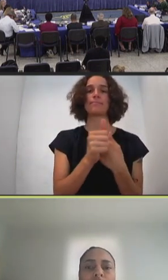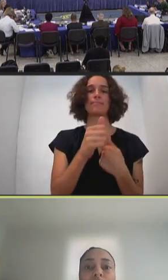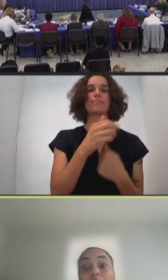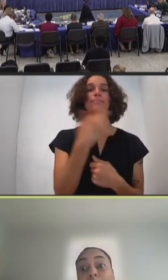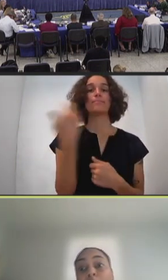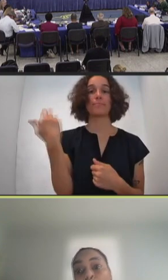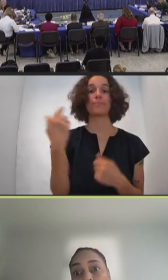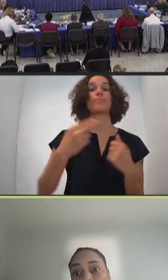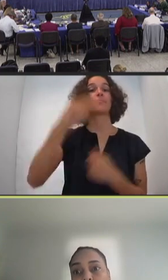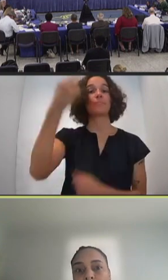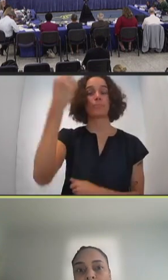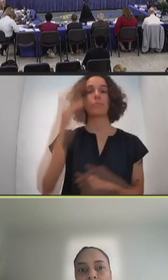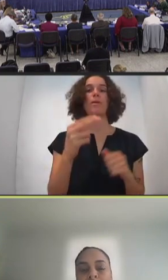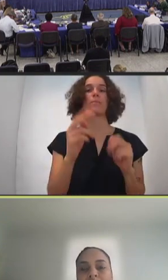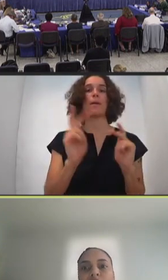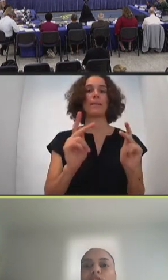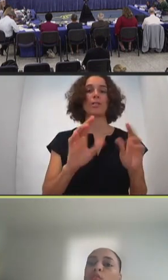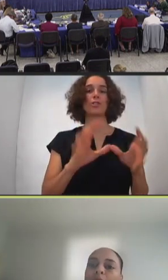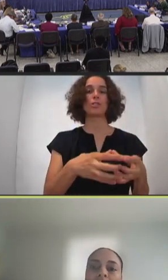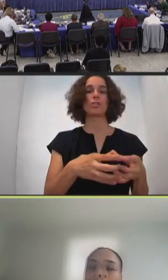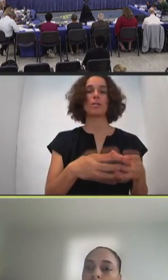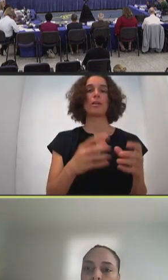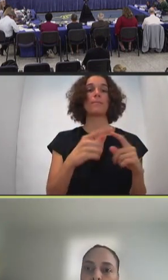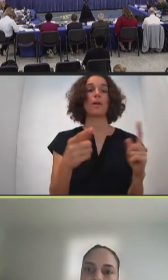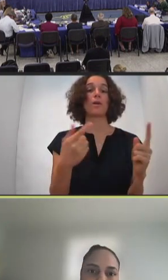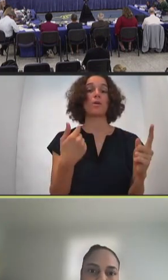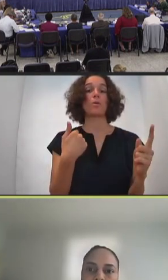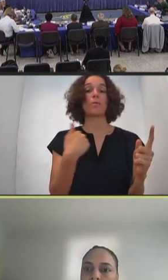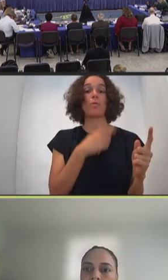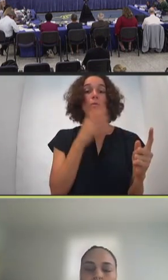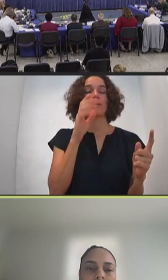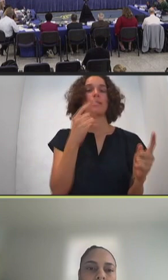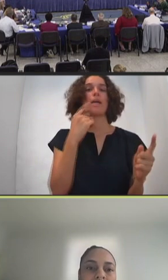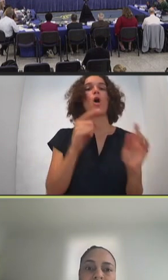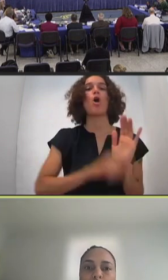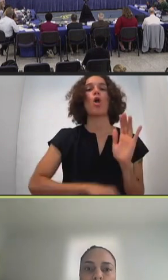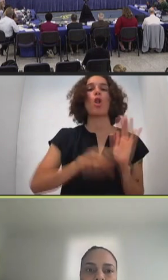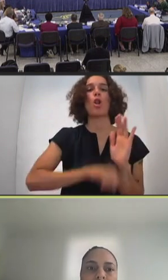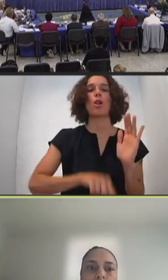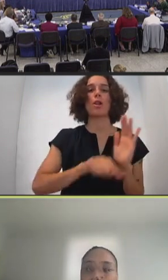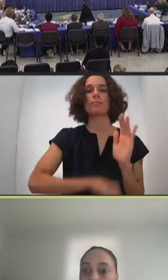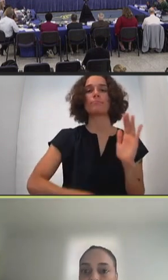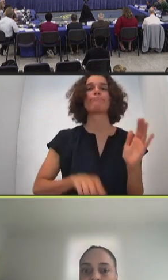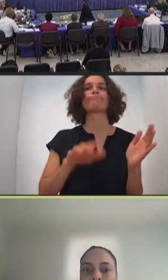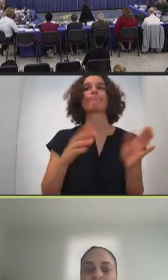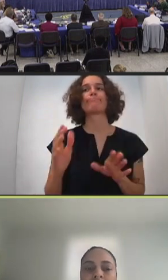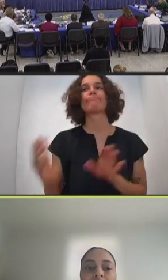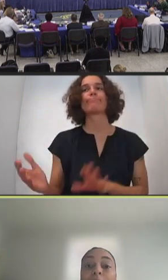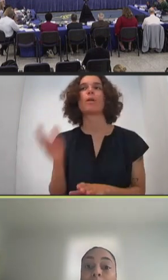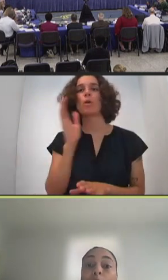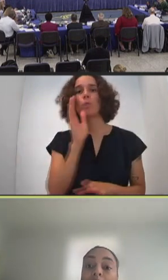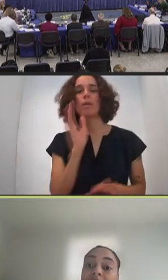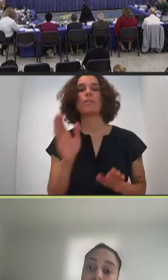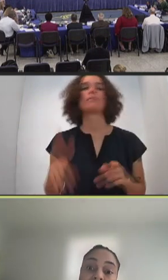turn people off via doom and gloom messaging. Our data really revealed that people want to be